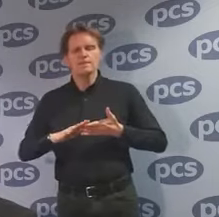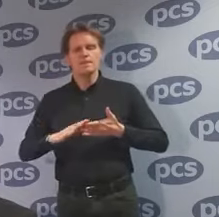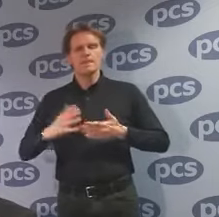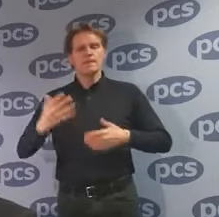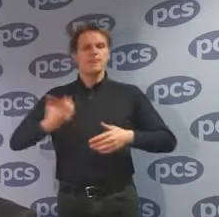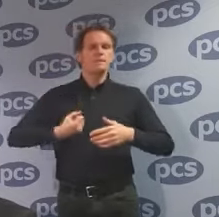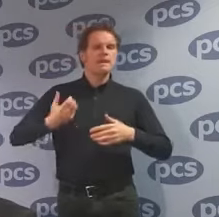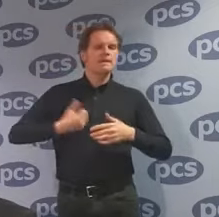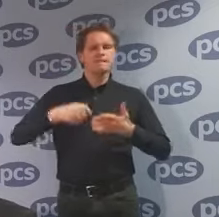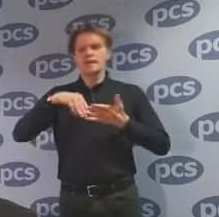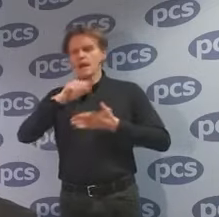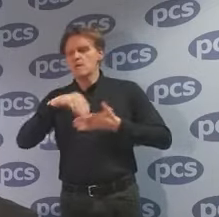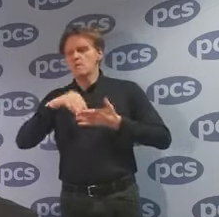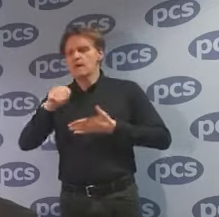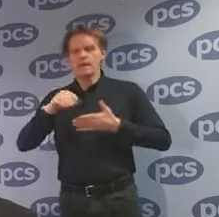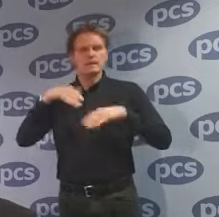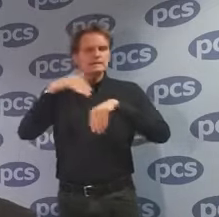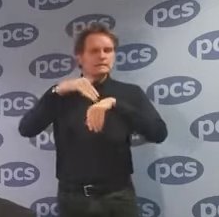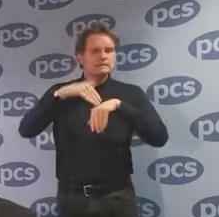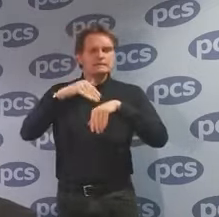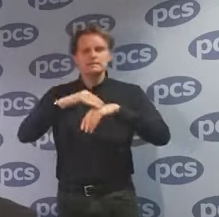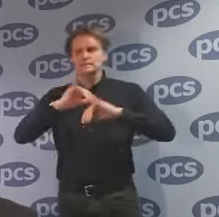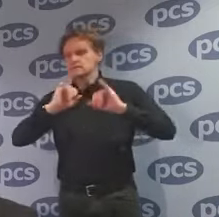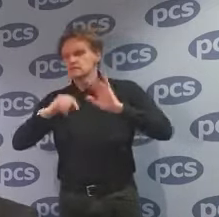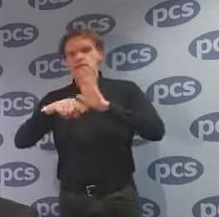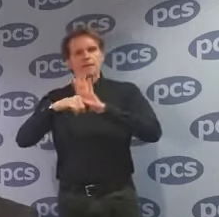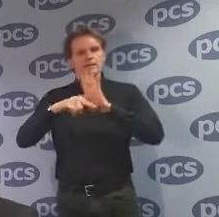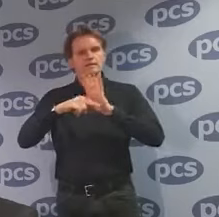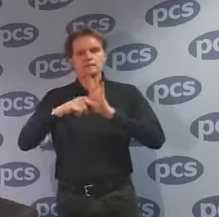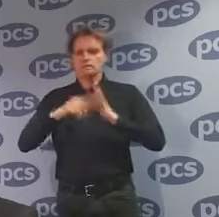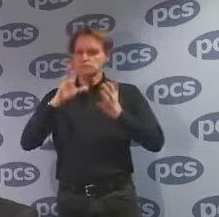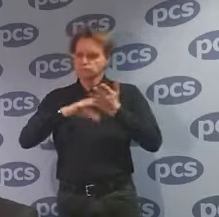what effect that has on knock-on benefits and whether in fact we have the